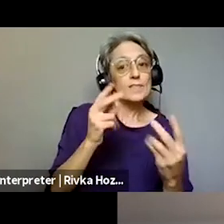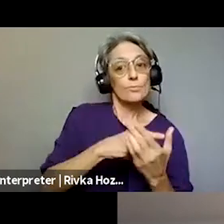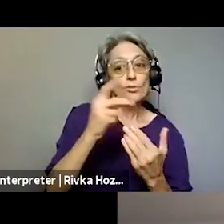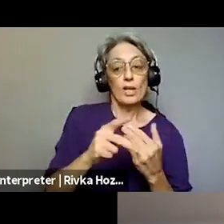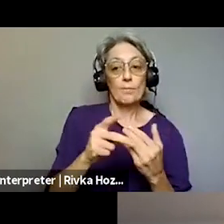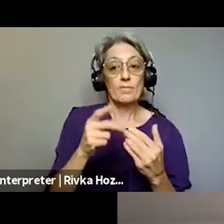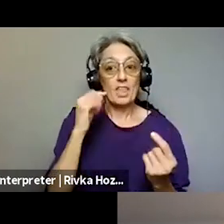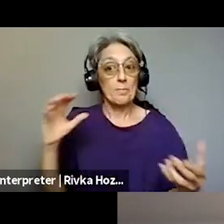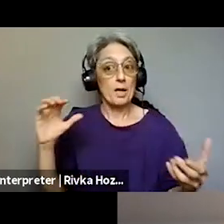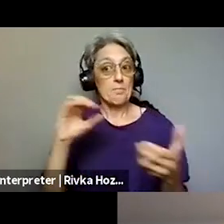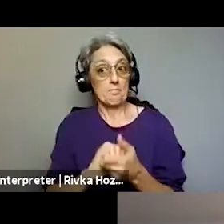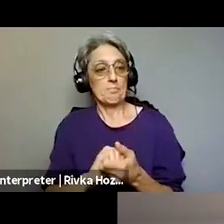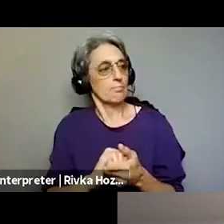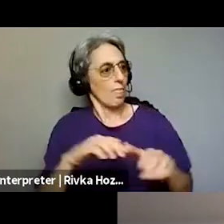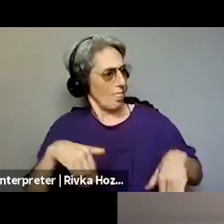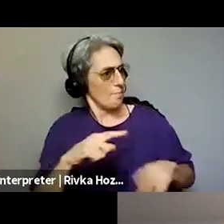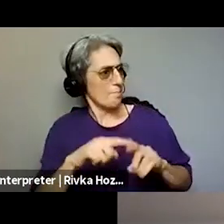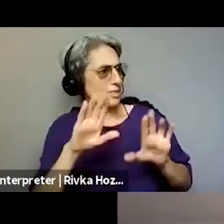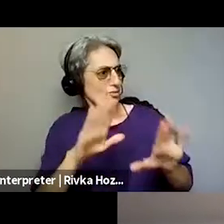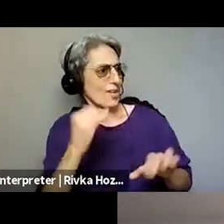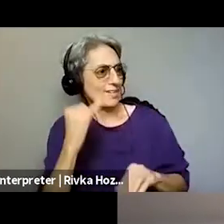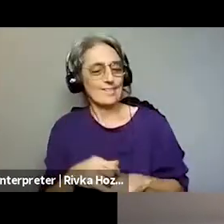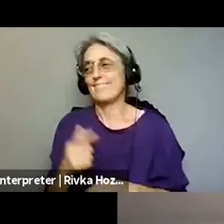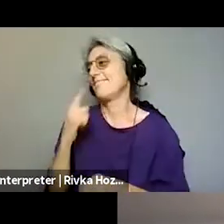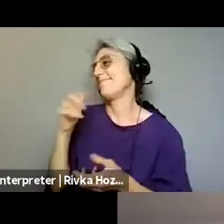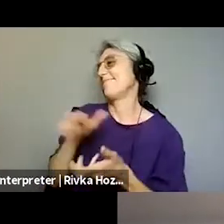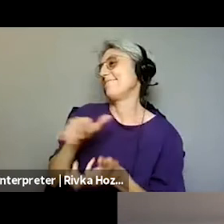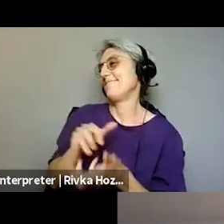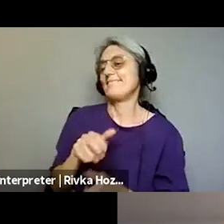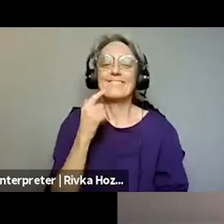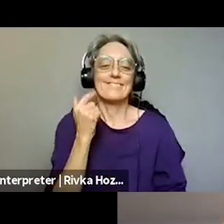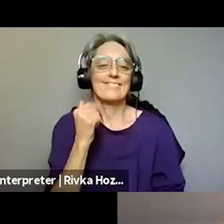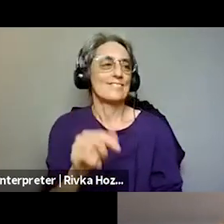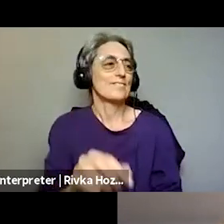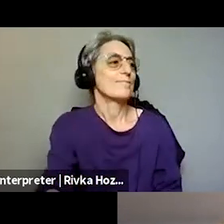I haven't but that's a great idea. >> [DR. MONIKA MITRA:] I think it's a